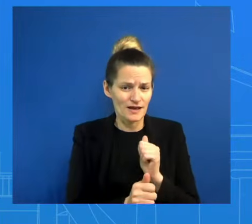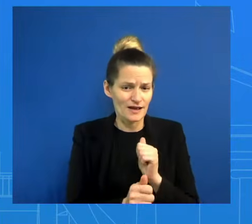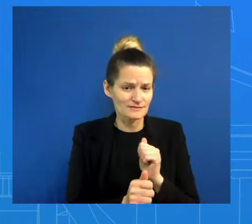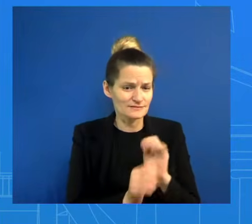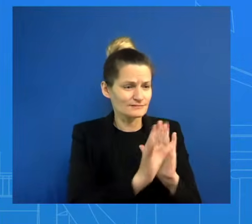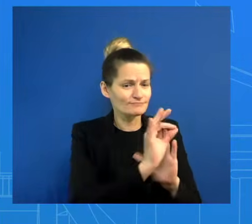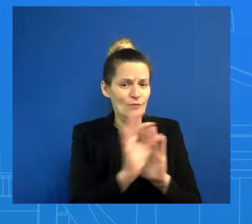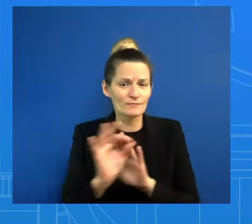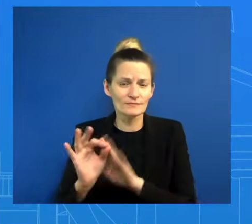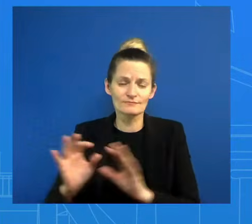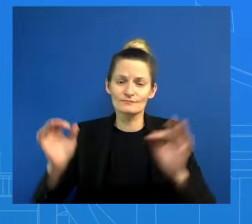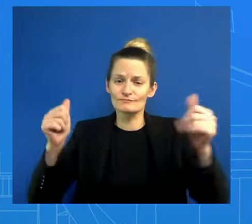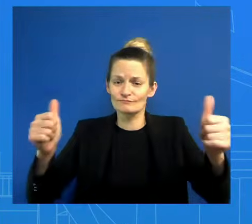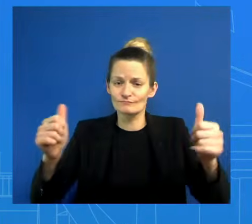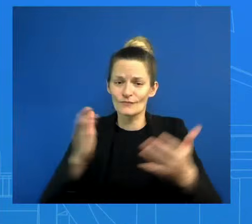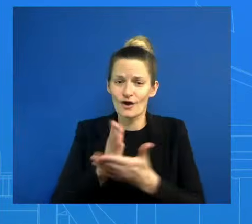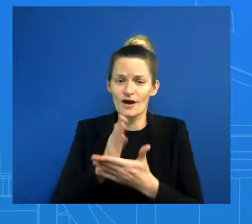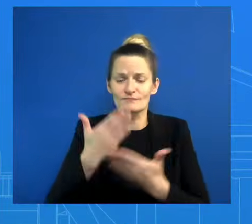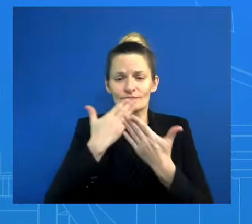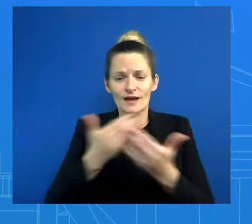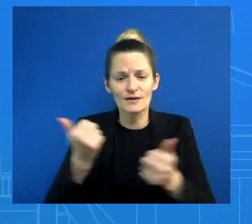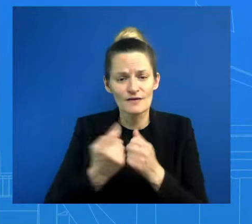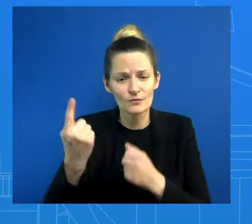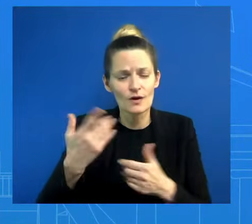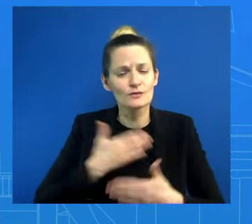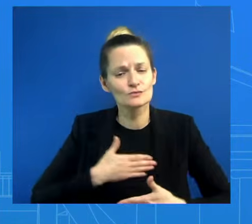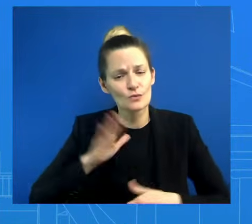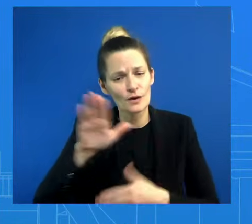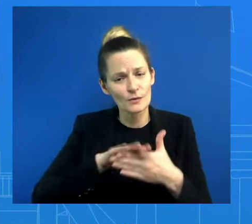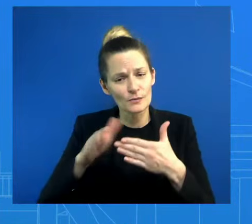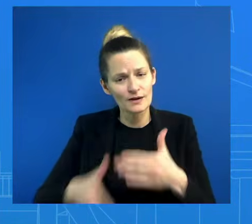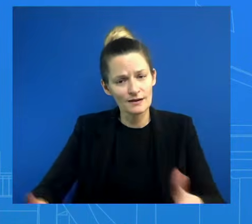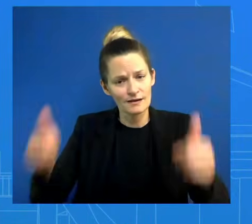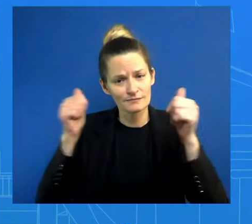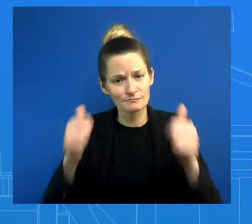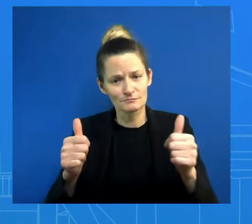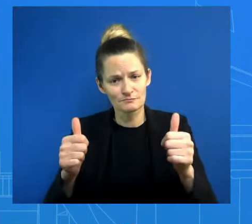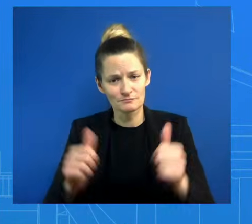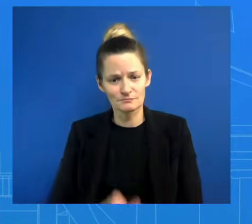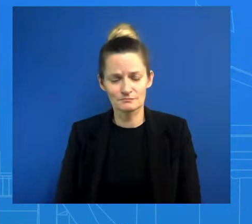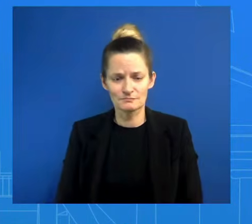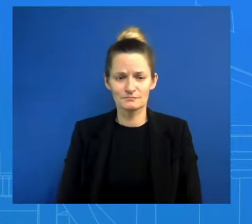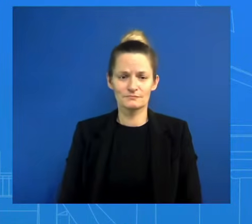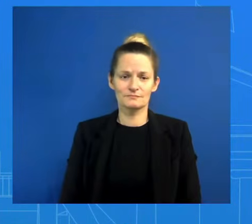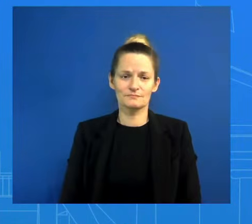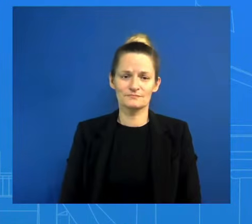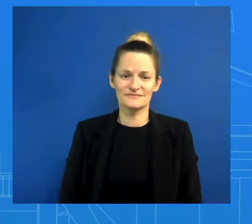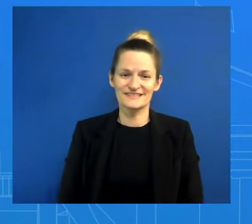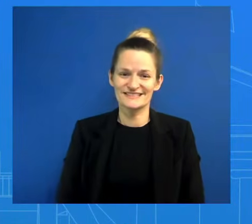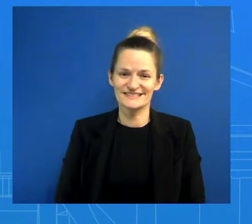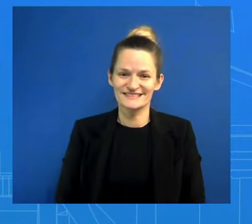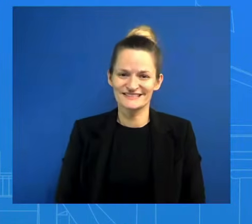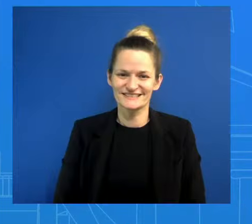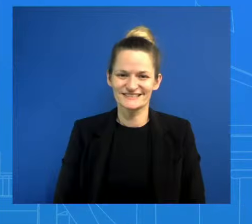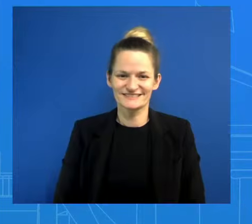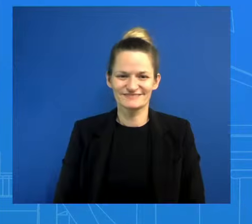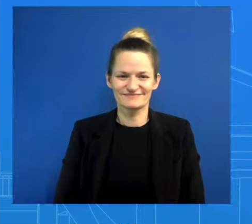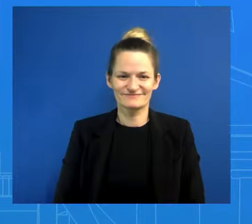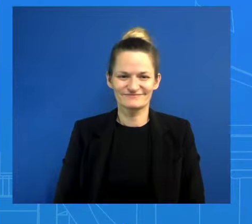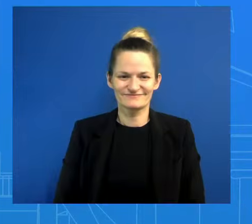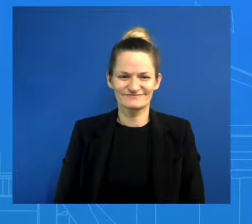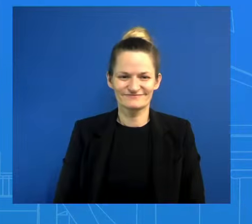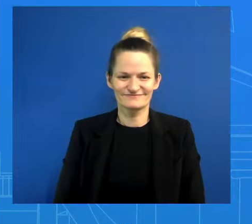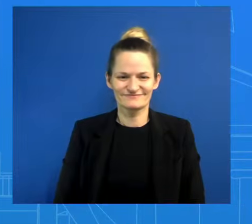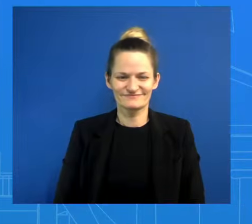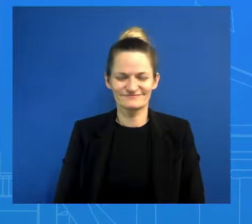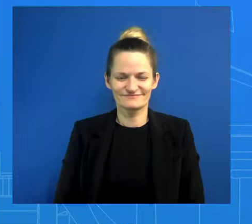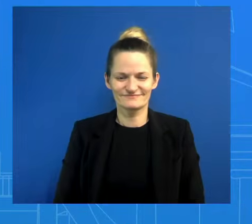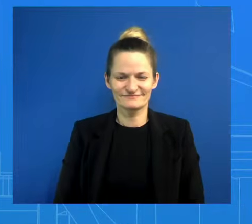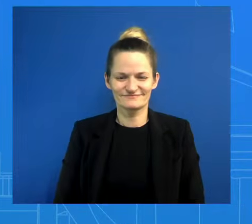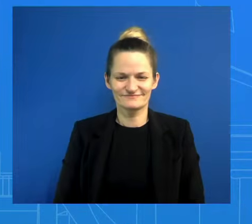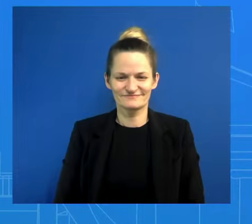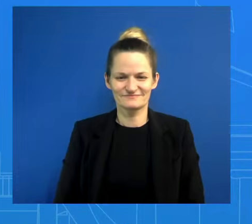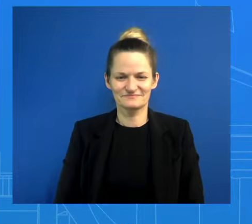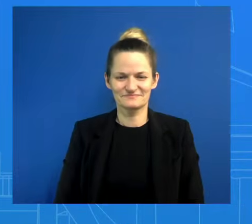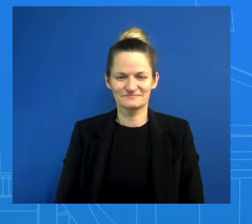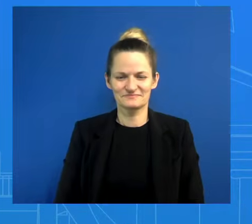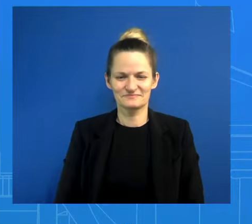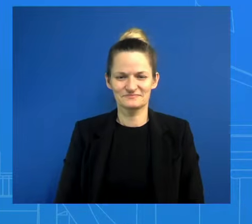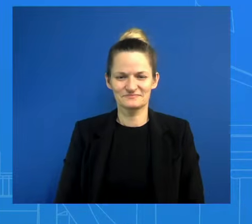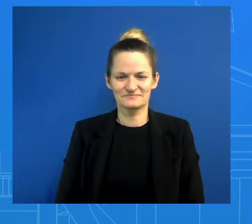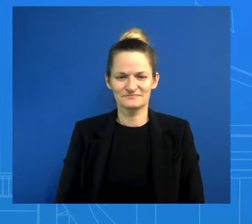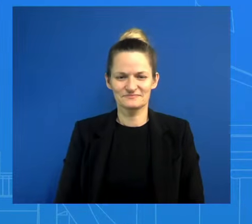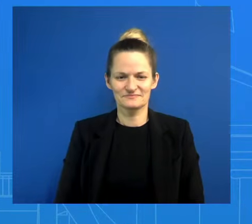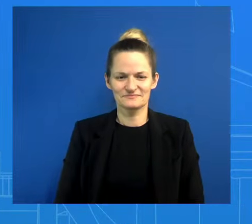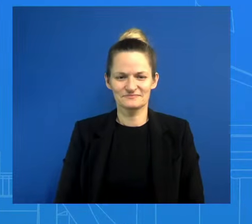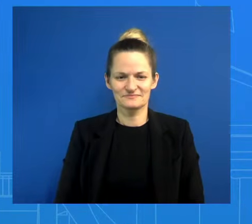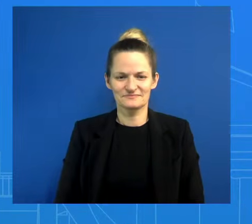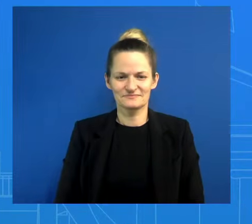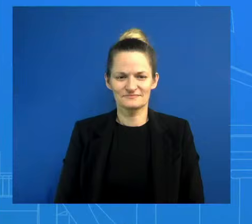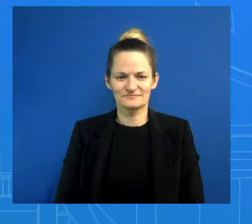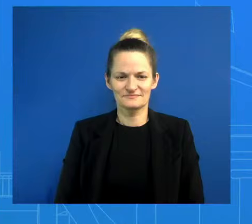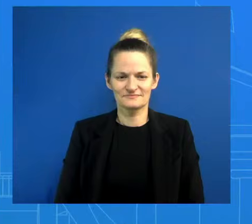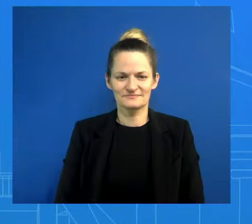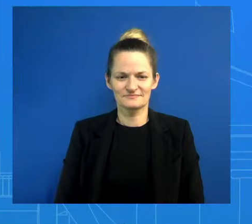Have a great weekend.